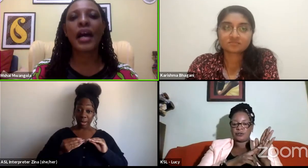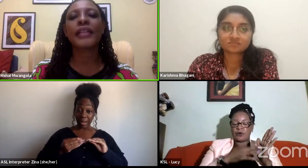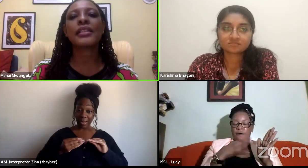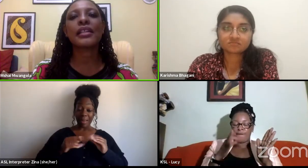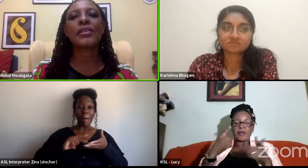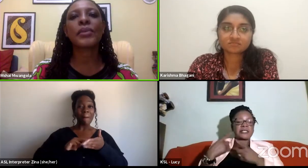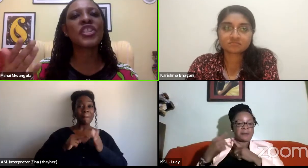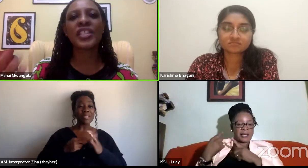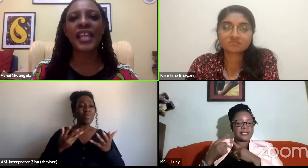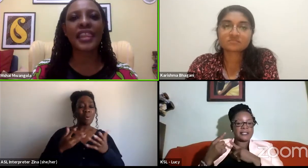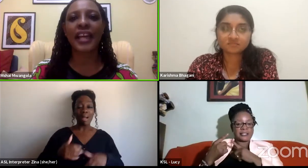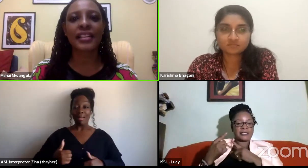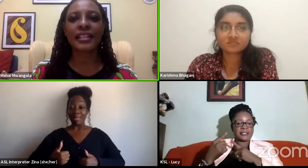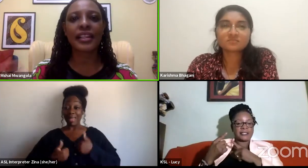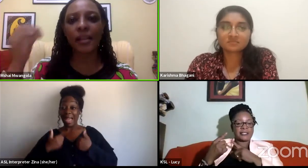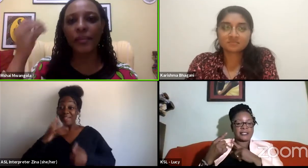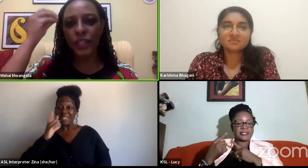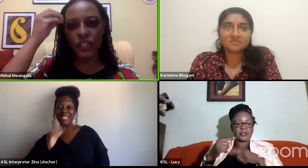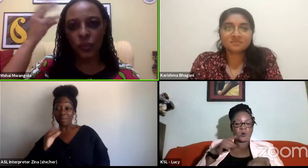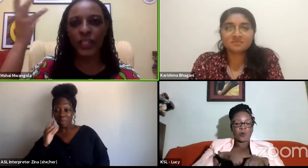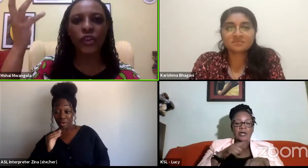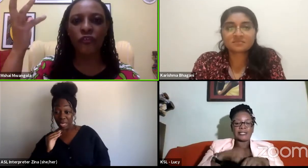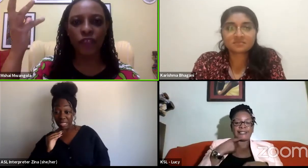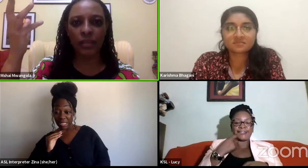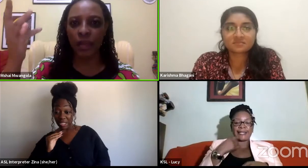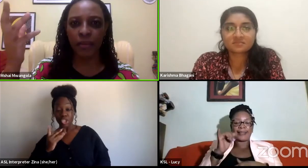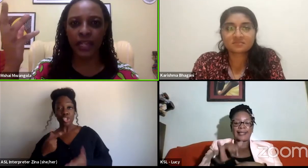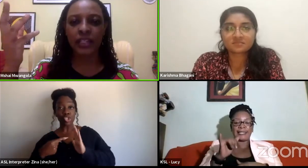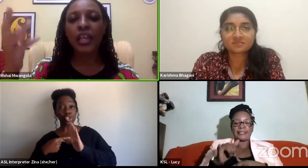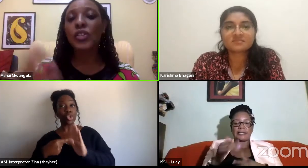And when she said that, something just went off in my mind.